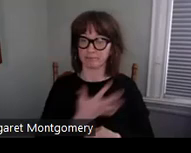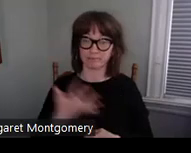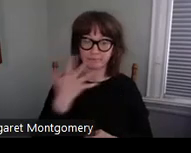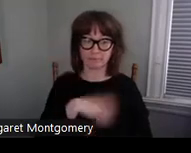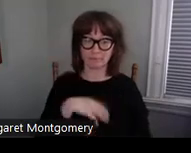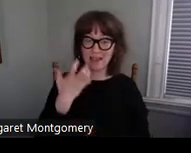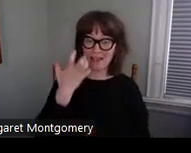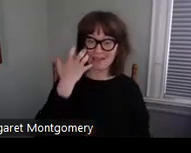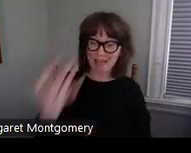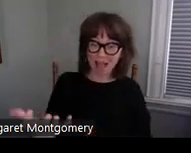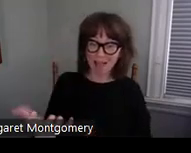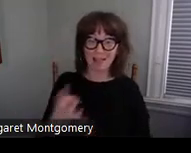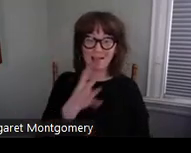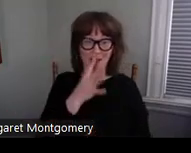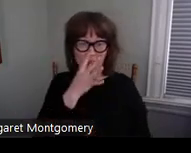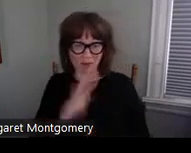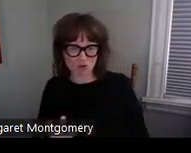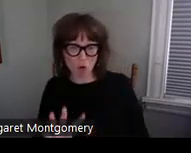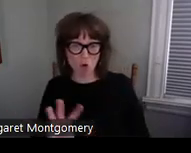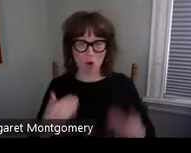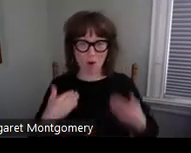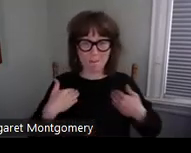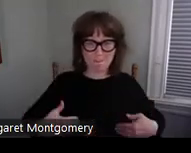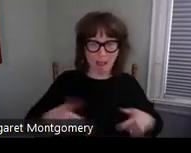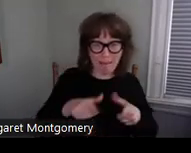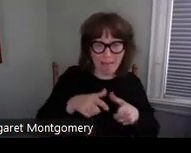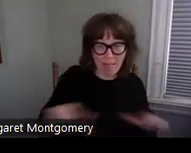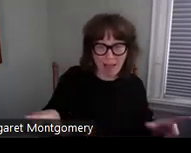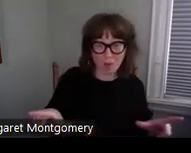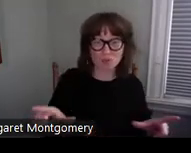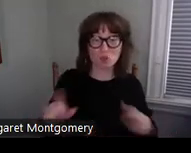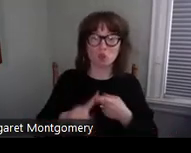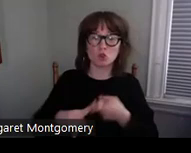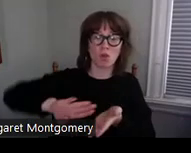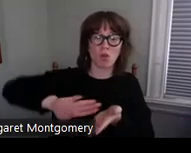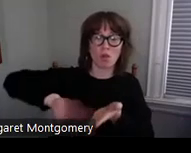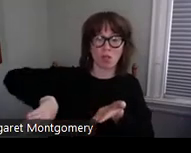12:42:47 Language are always to degrade someone, dismissive behaviors like eye rolling, glaring,